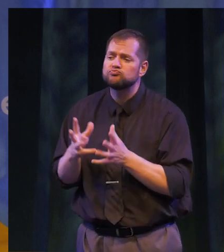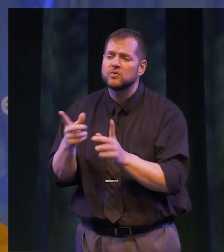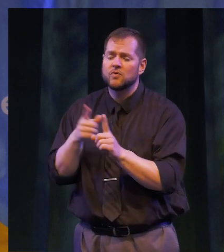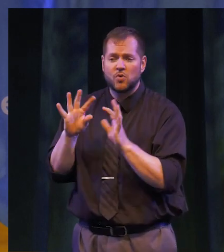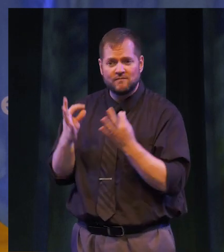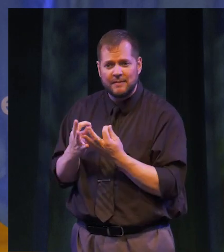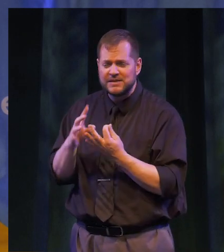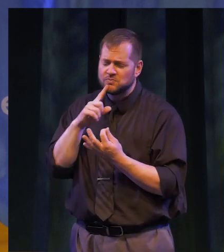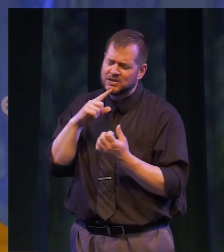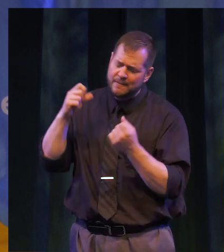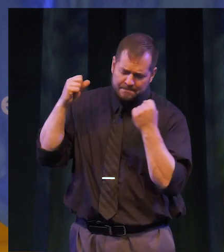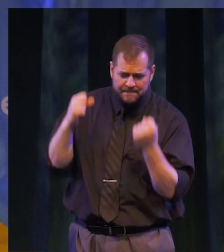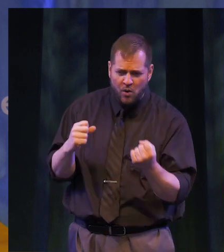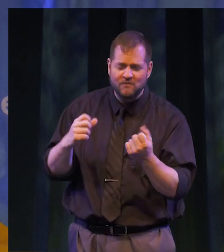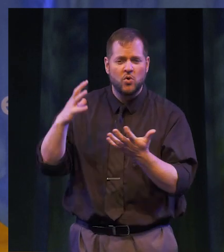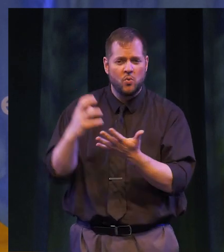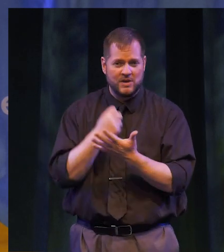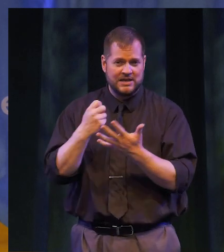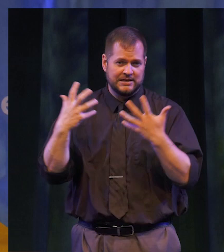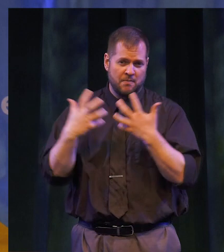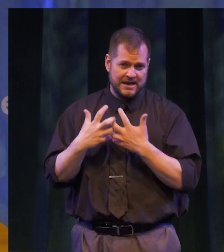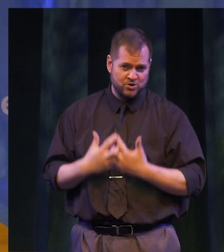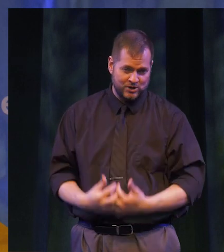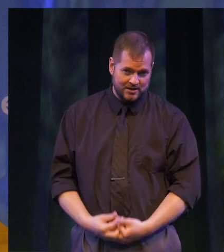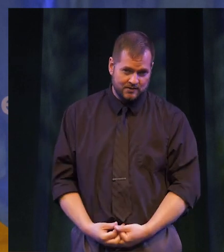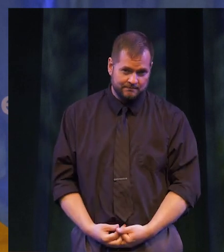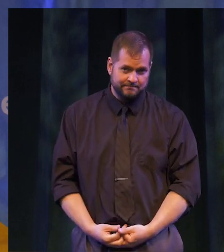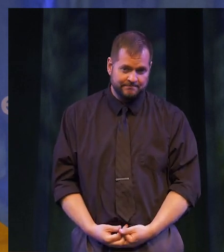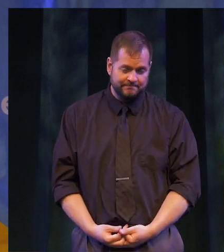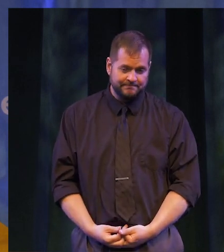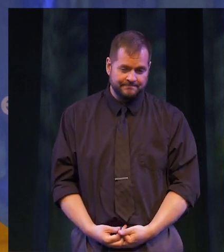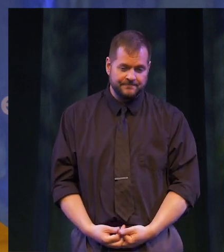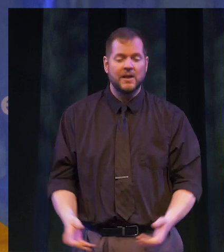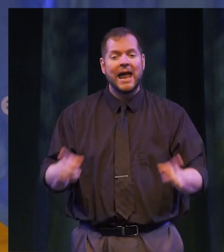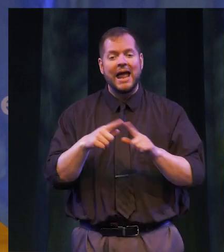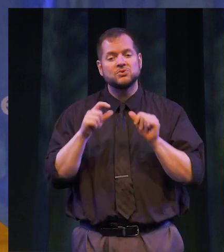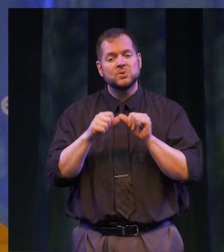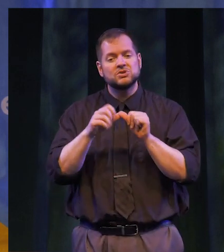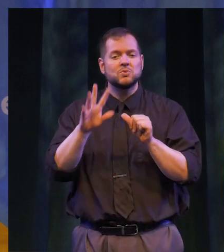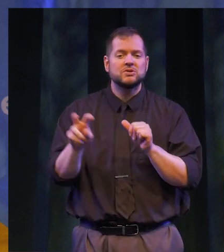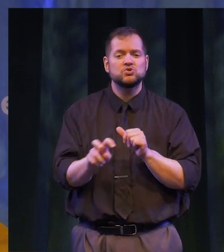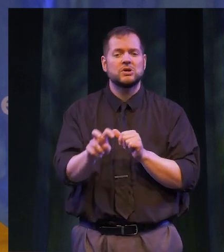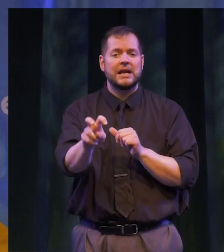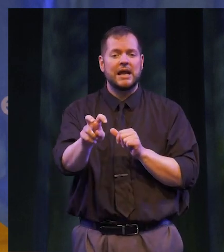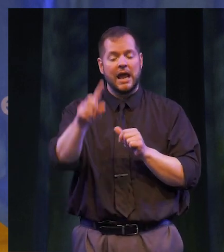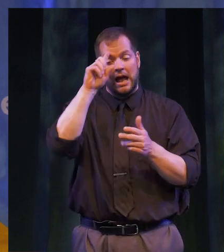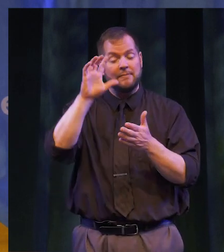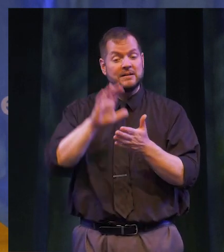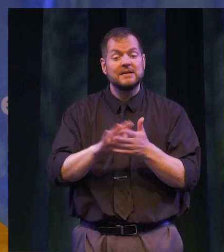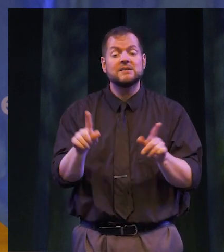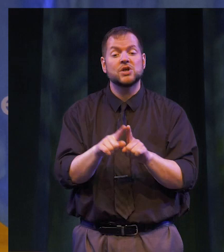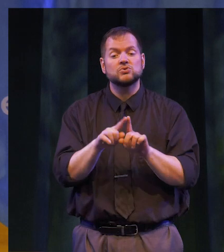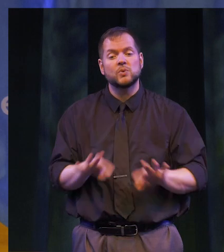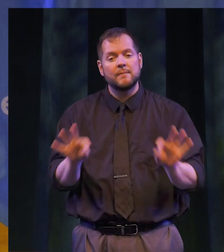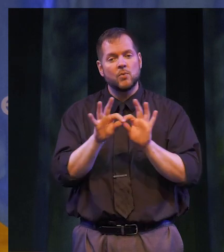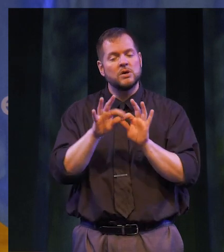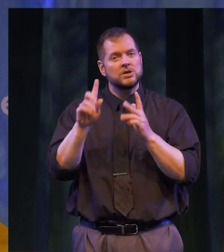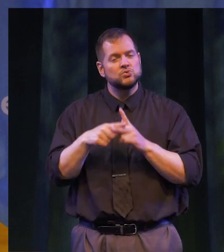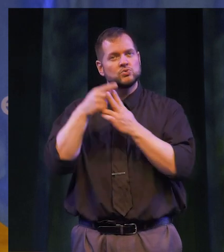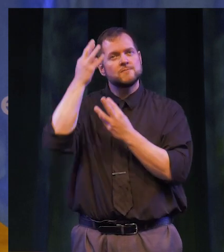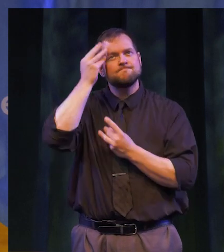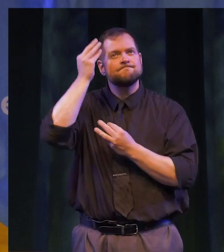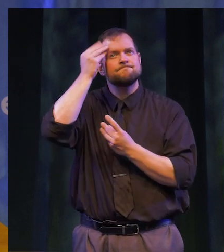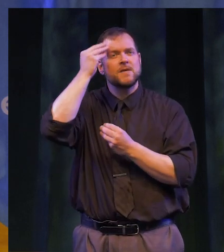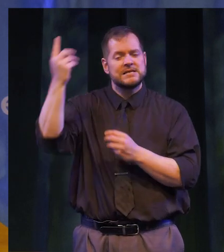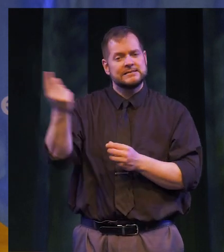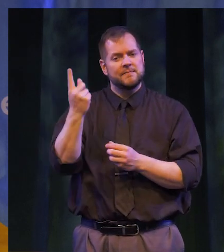are a powerful combination. I also believe it is important to be able to reflect on something